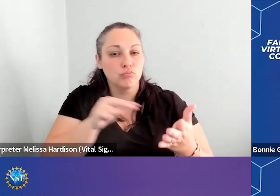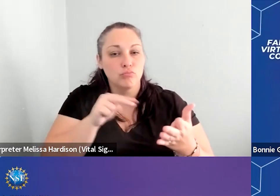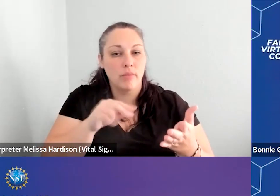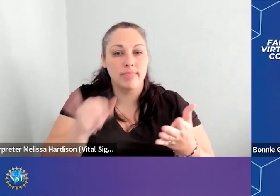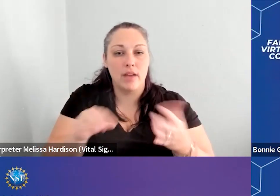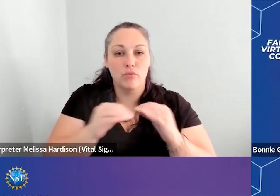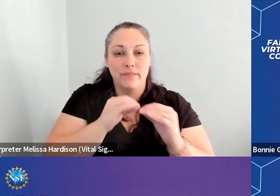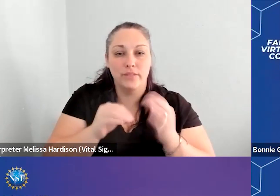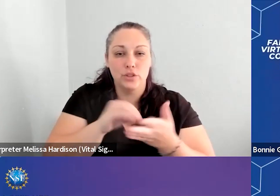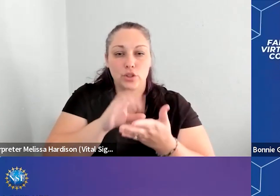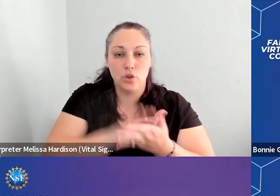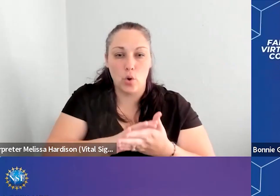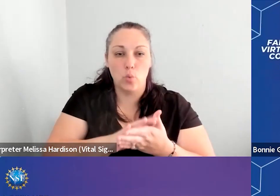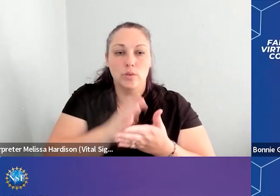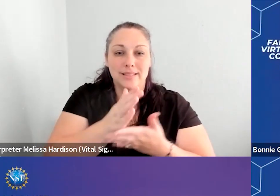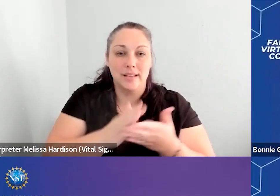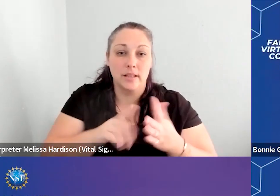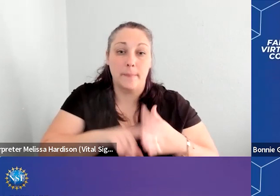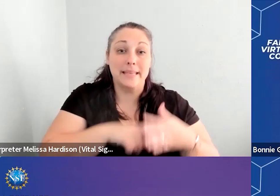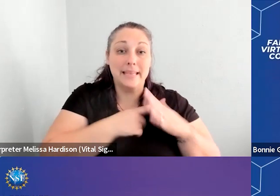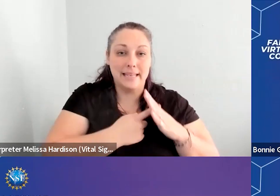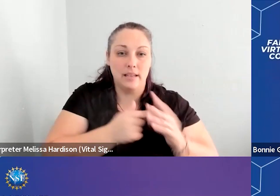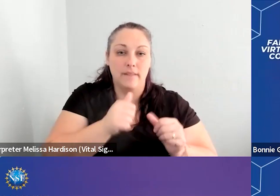at the beginning of each solicitation.